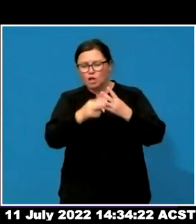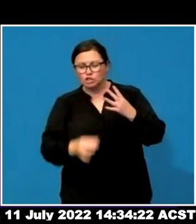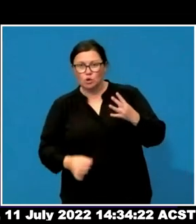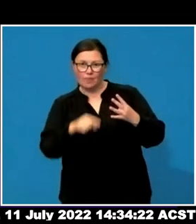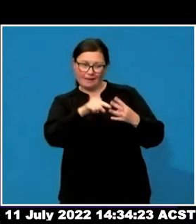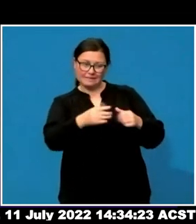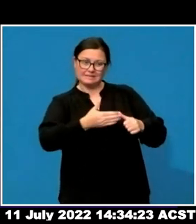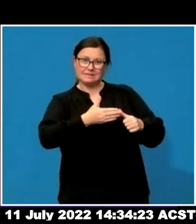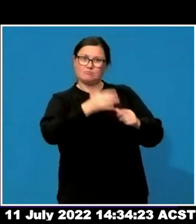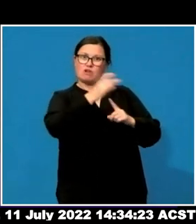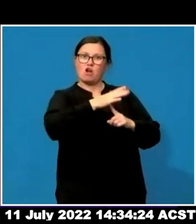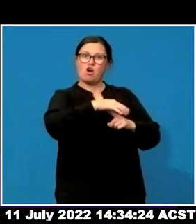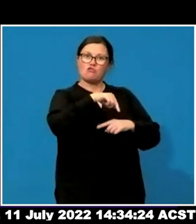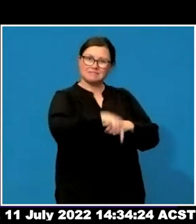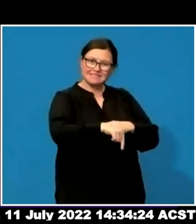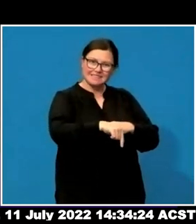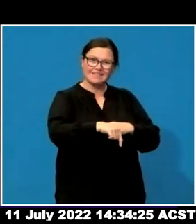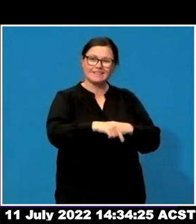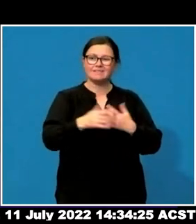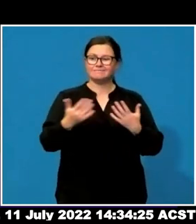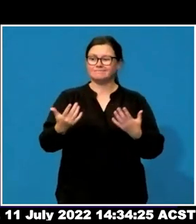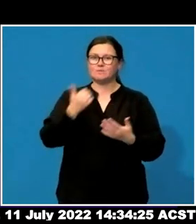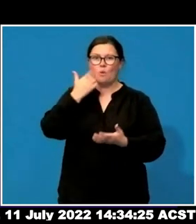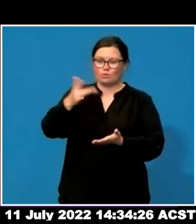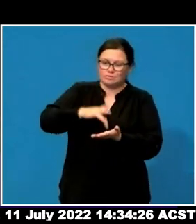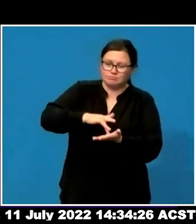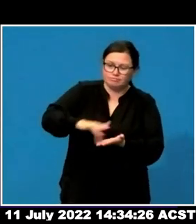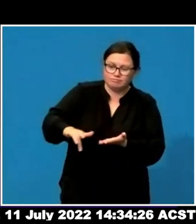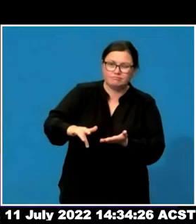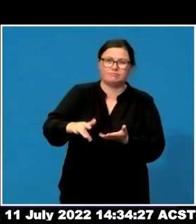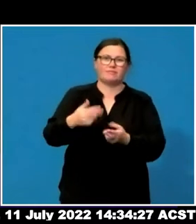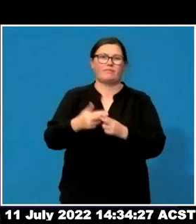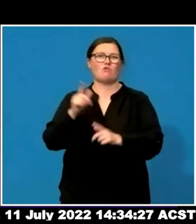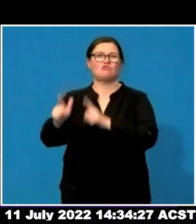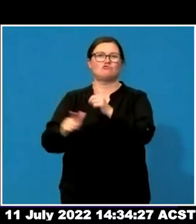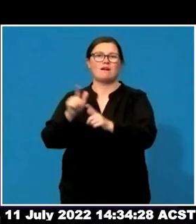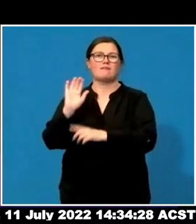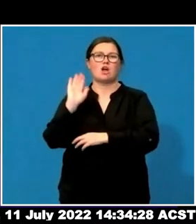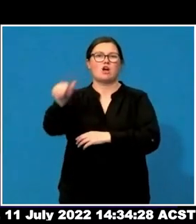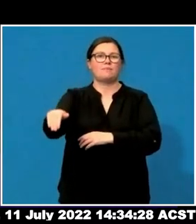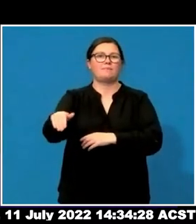And that there has to be some consideration made to how it is that we balance those